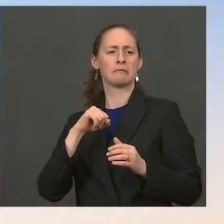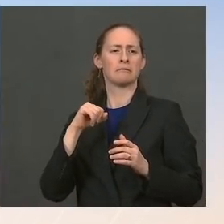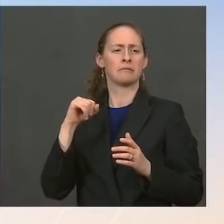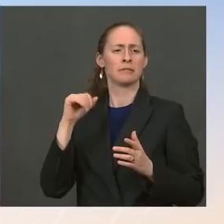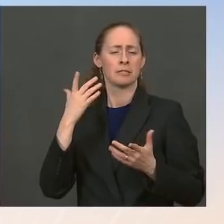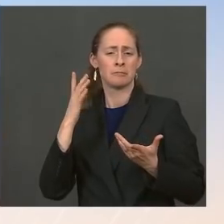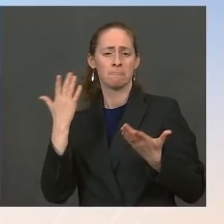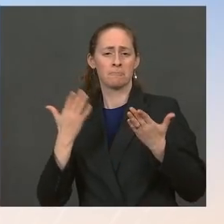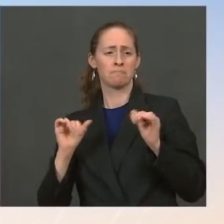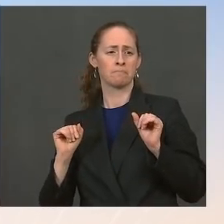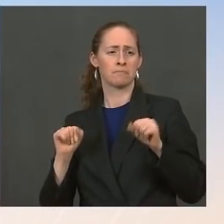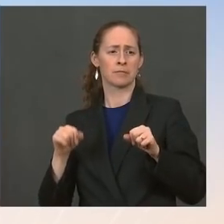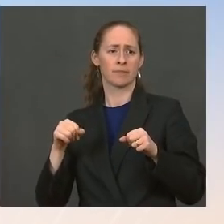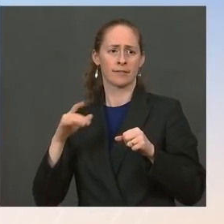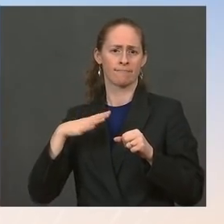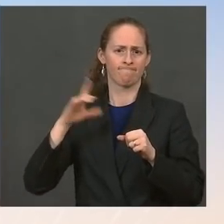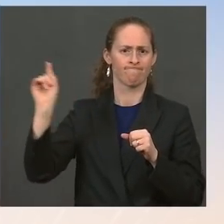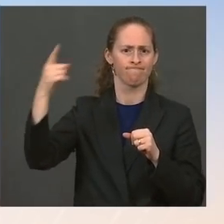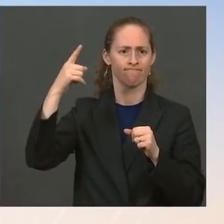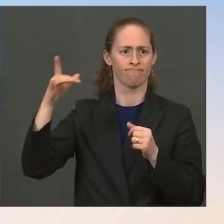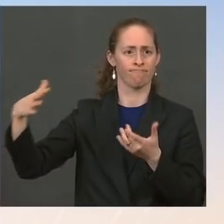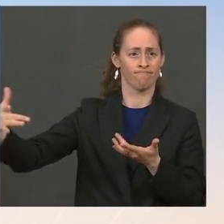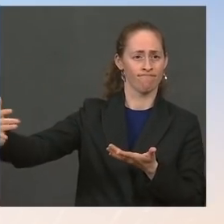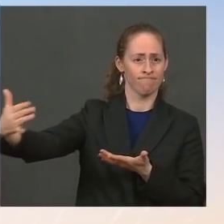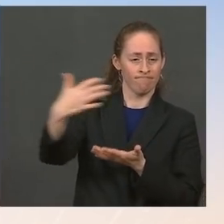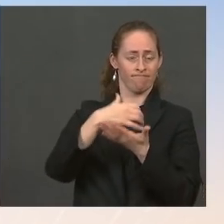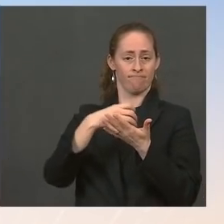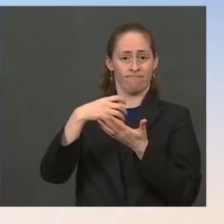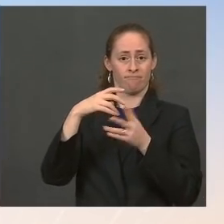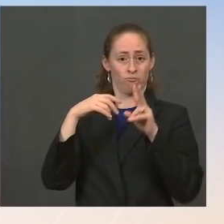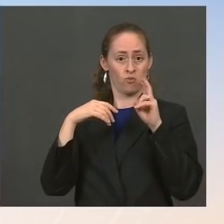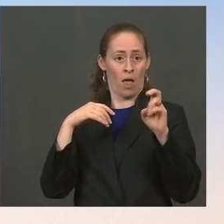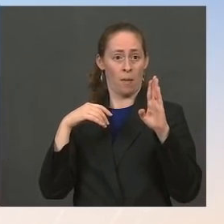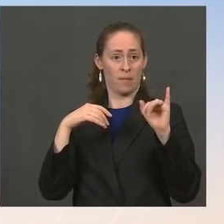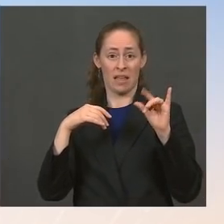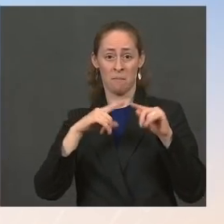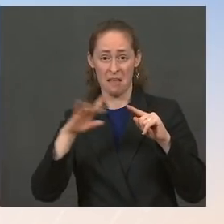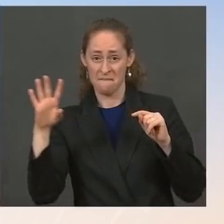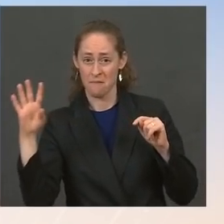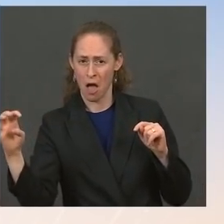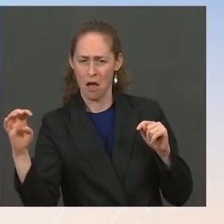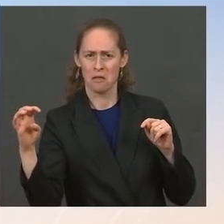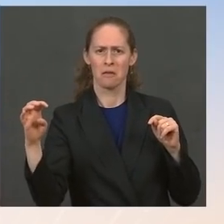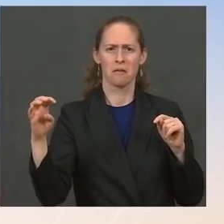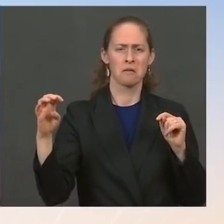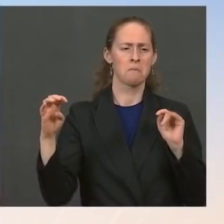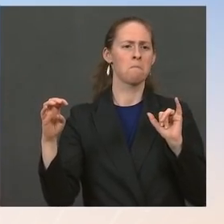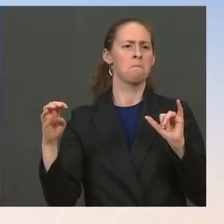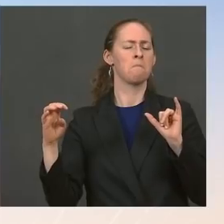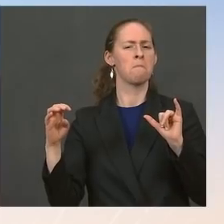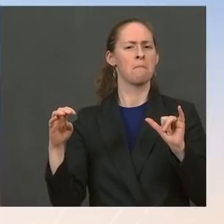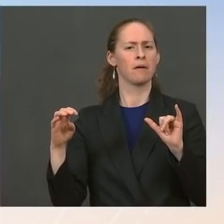You guys are obviously saying $400 billion. I'm wondering if you can -- I don't think they're just throwing darts.